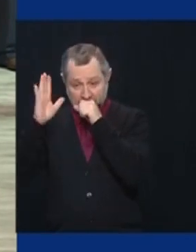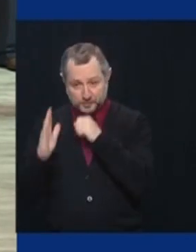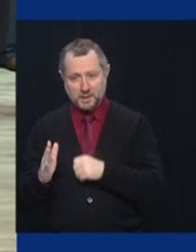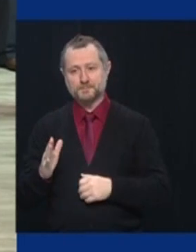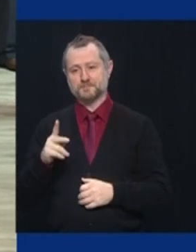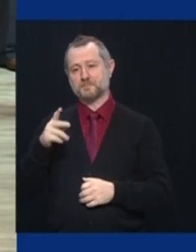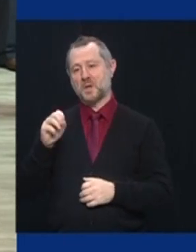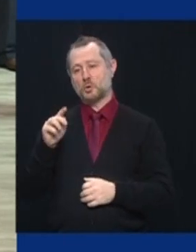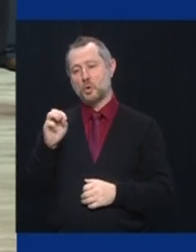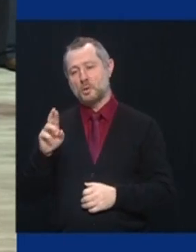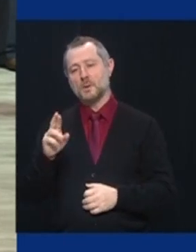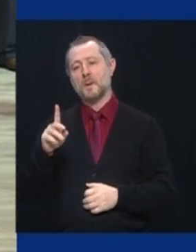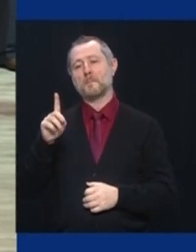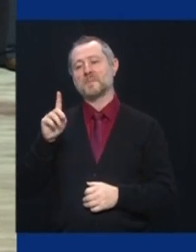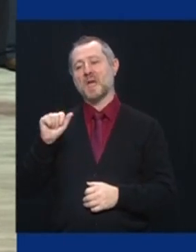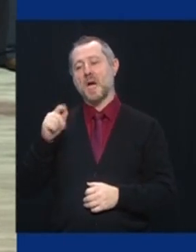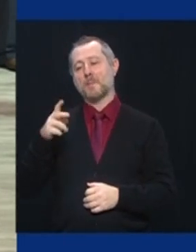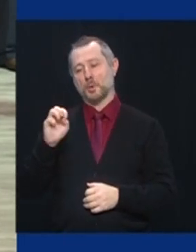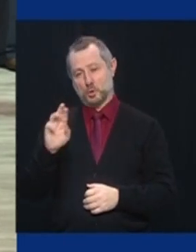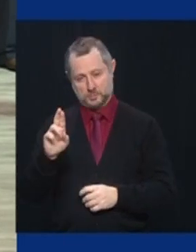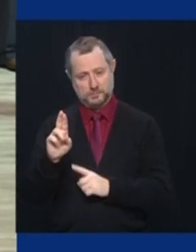AND THEN YOU'RE GOING TO HEAR